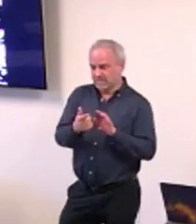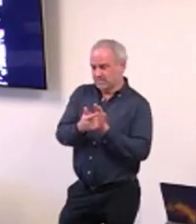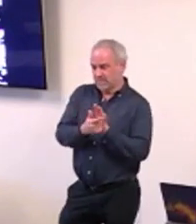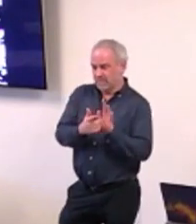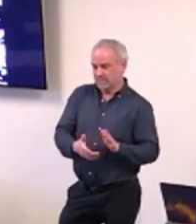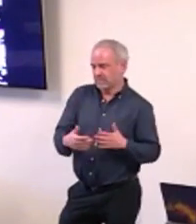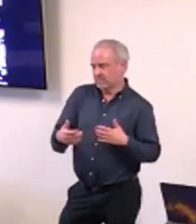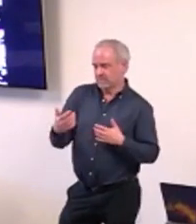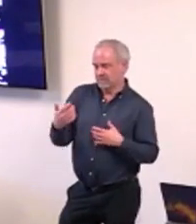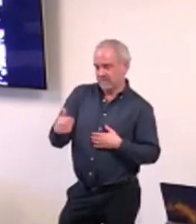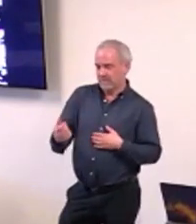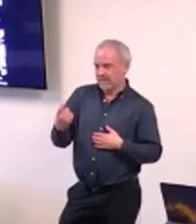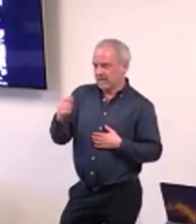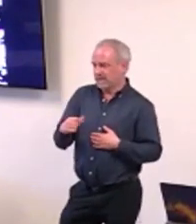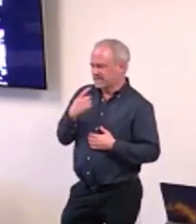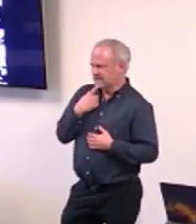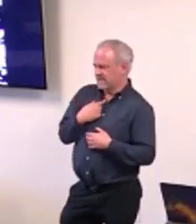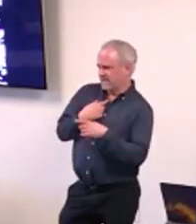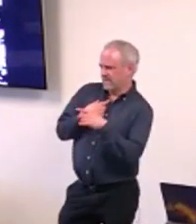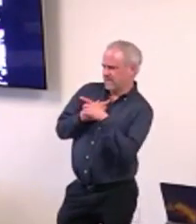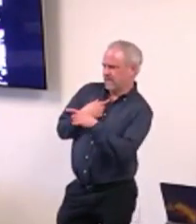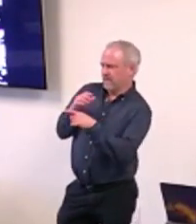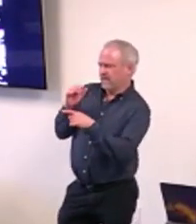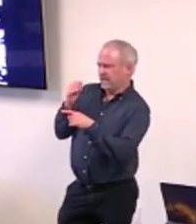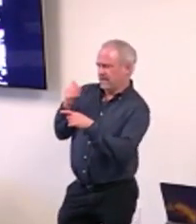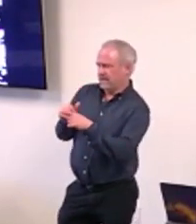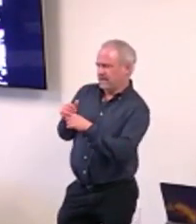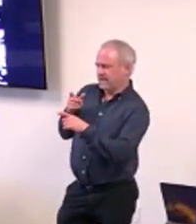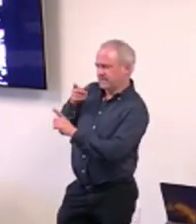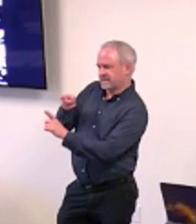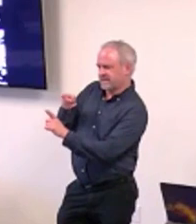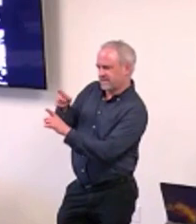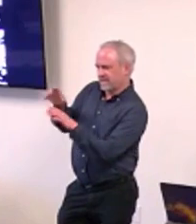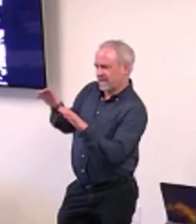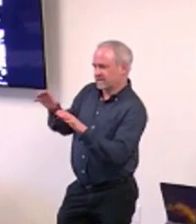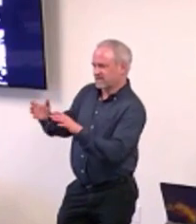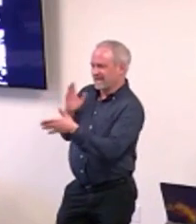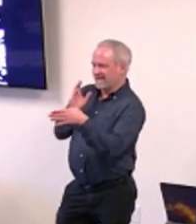Insane or criminal. And now you become disabled, right?